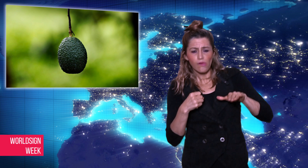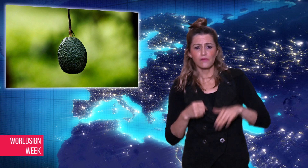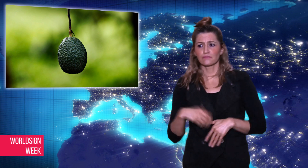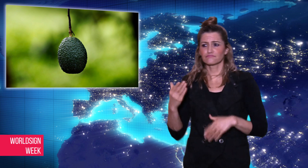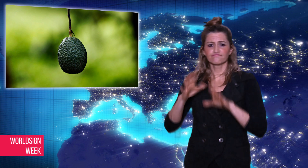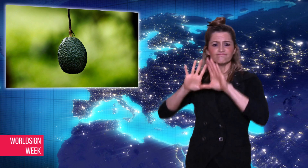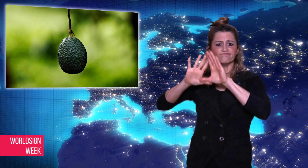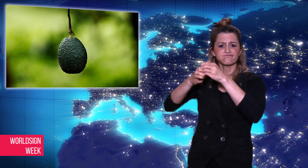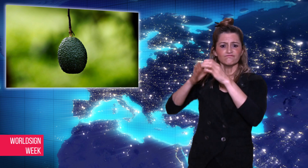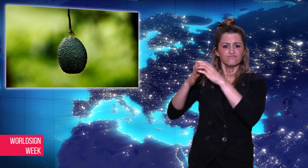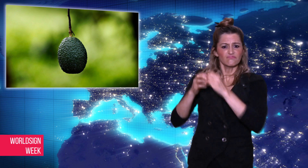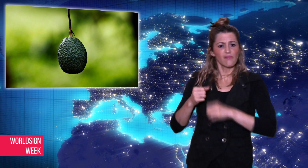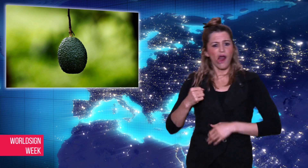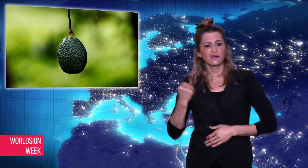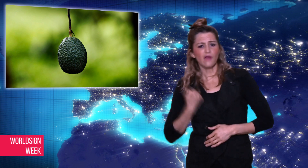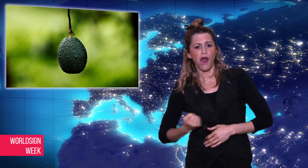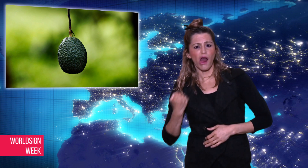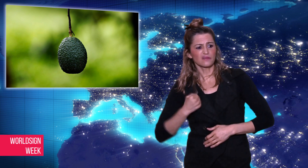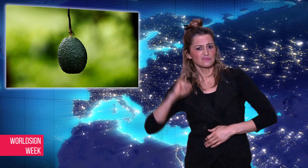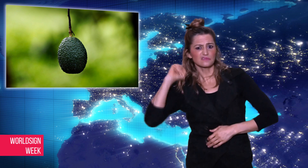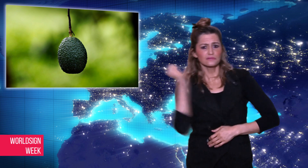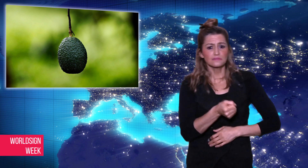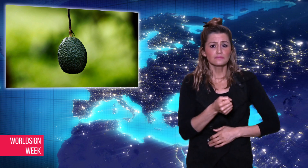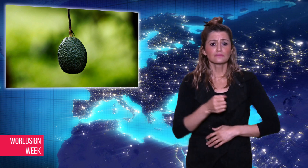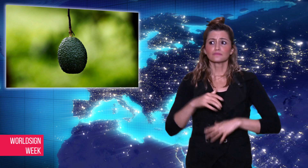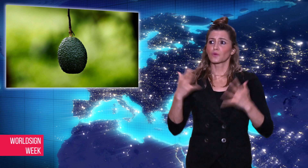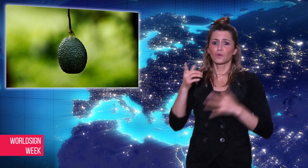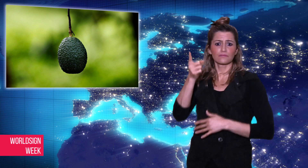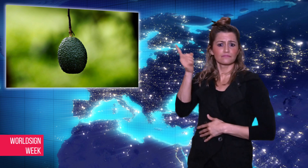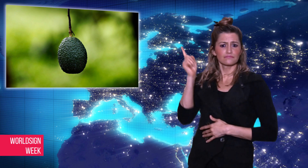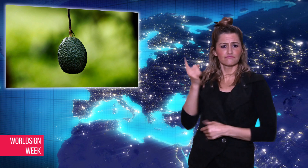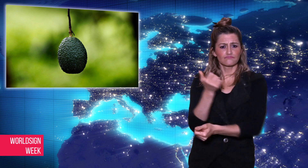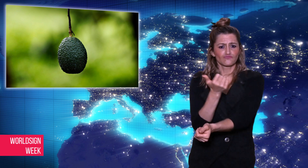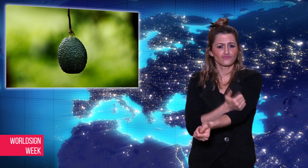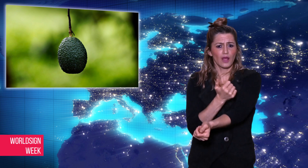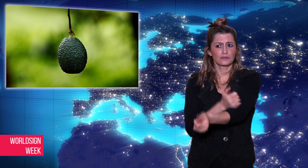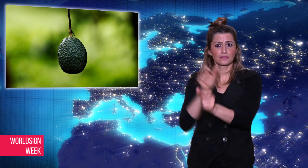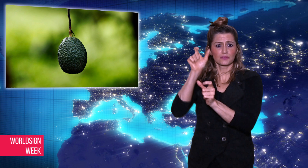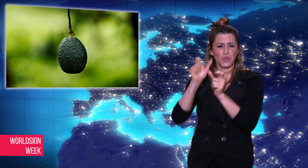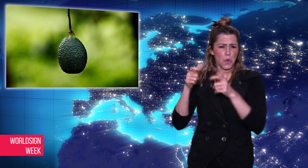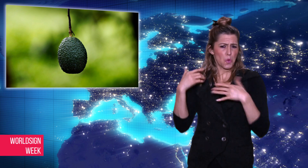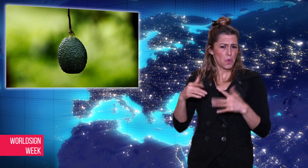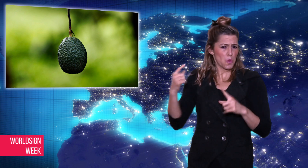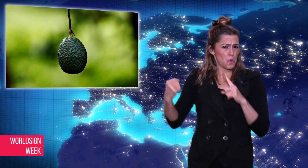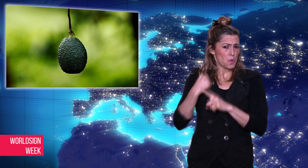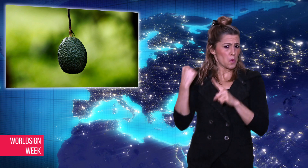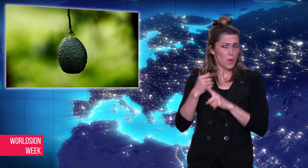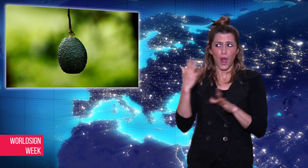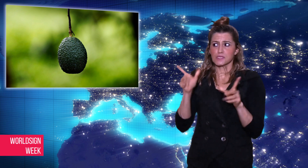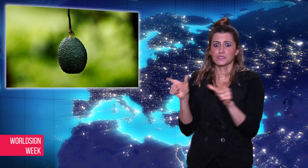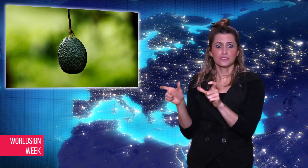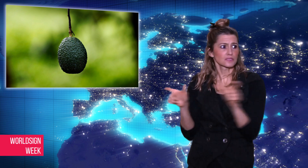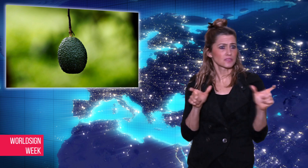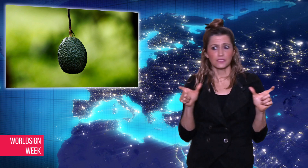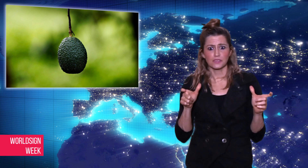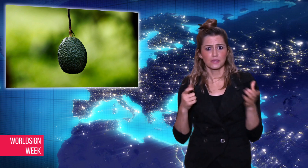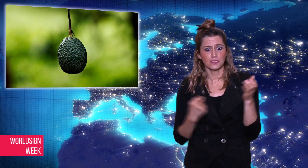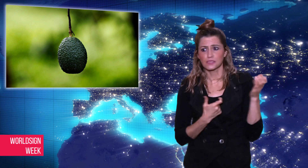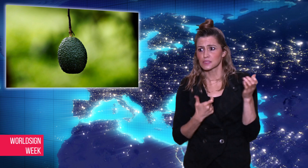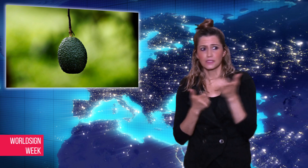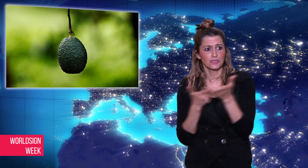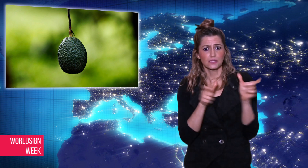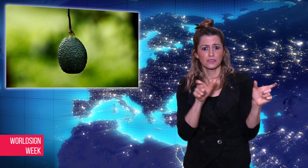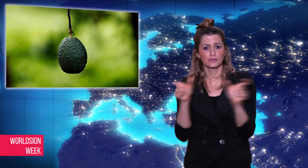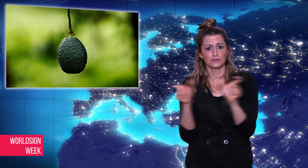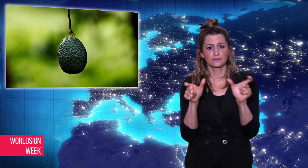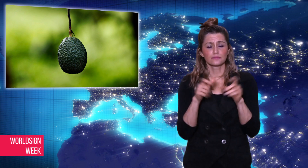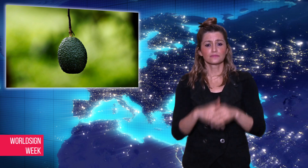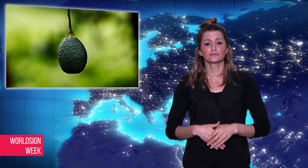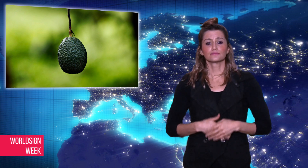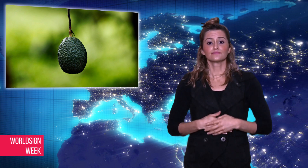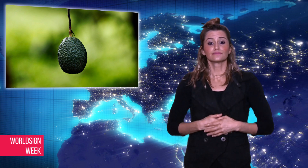cartels. The rapidly growing avocado business